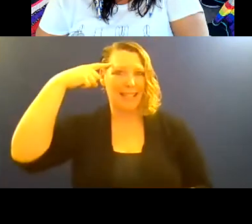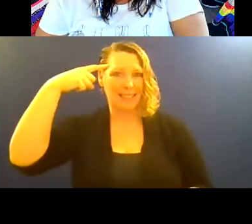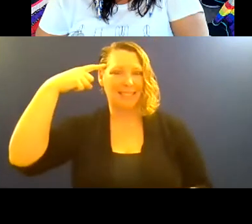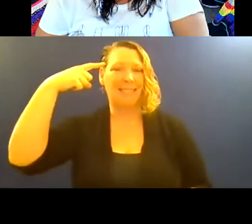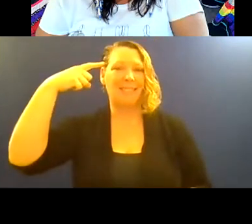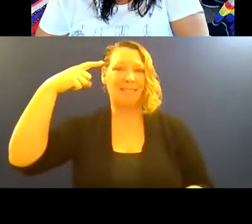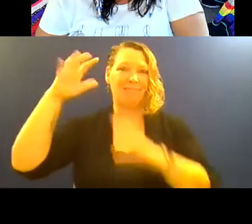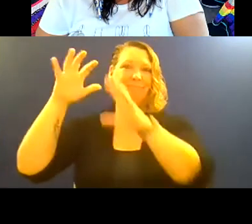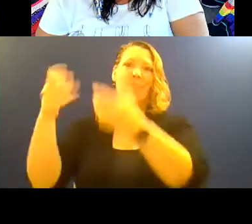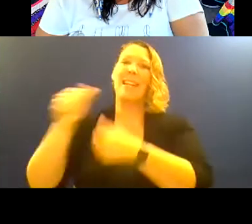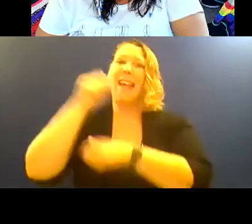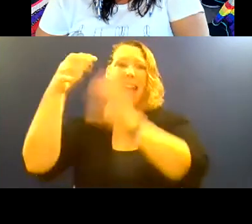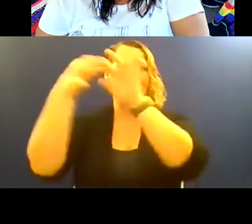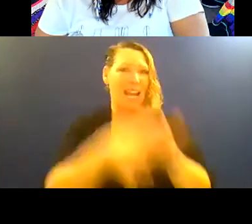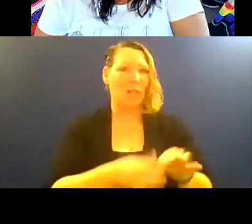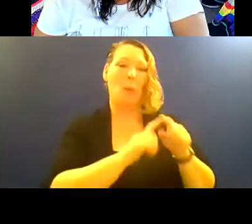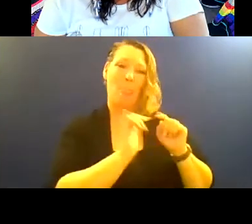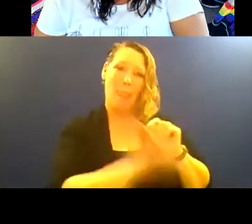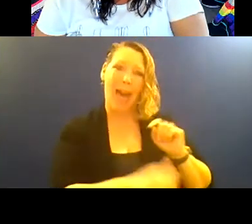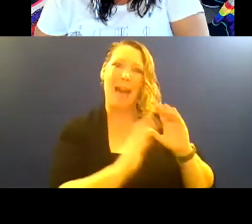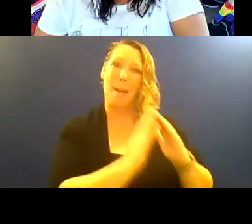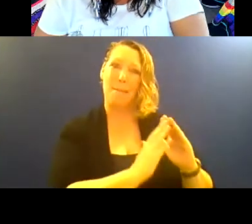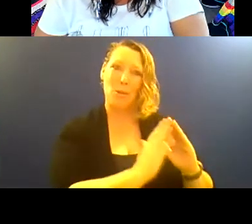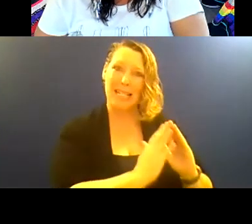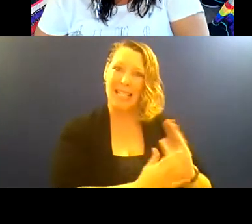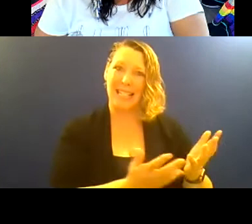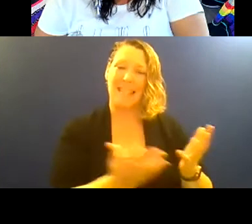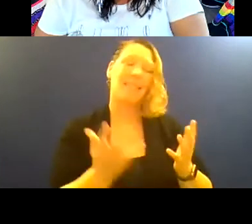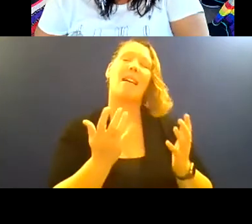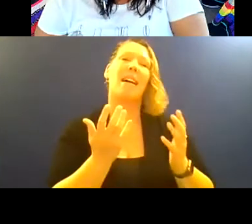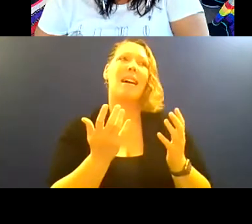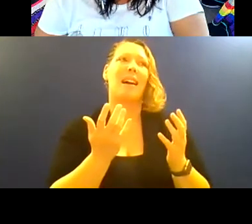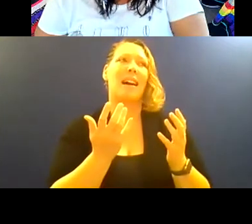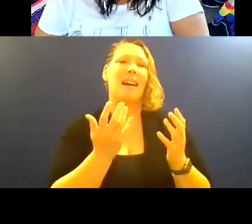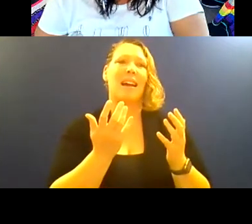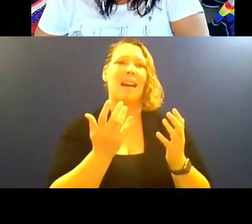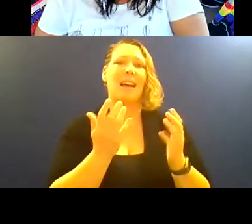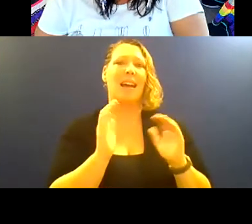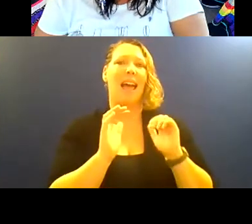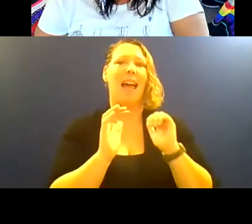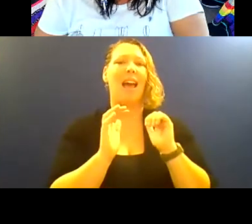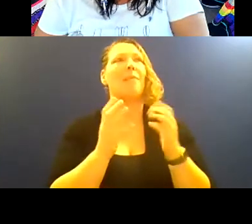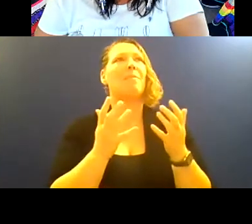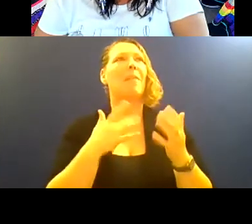that are not necessarily connected to those communities, and how they don't think they're necessarily, I think,